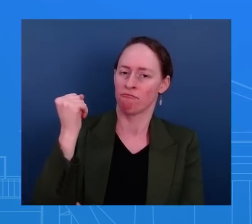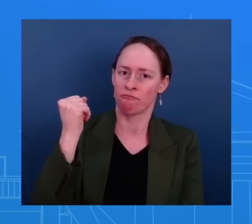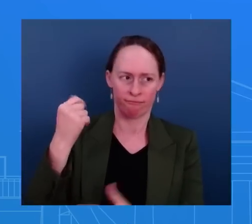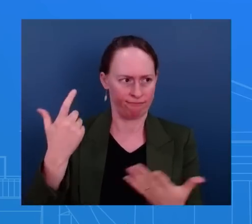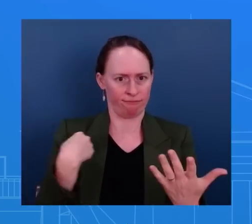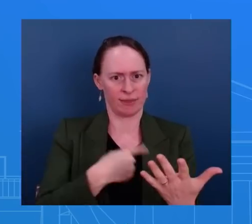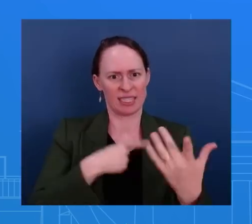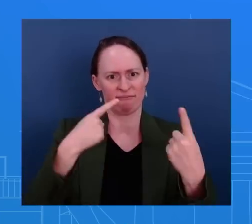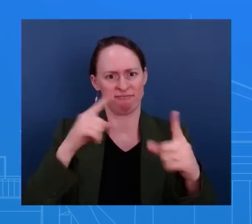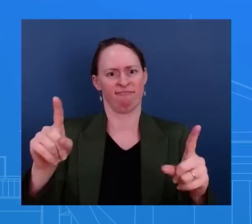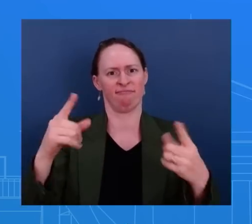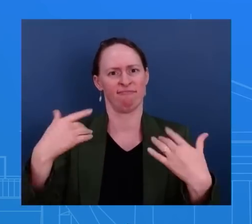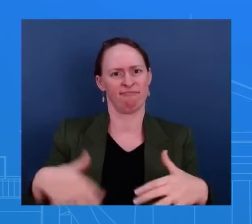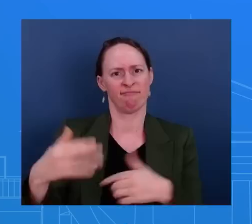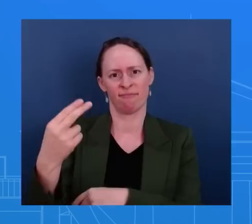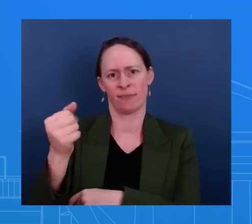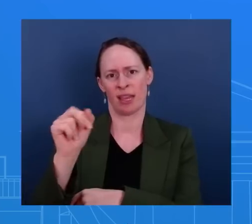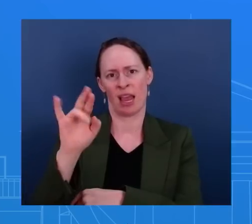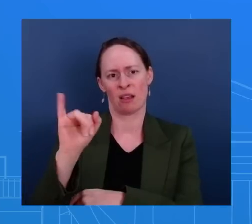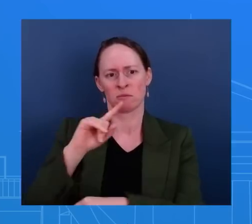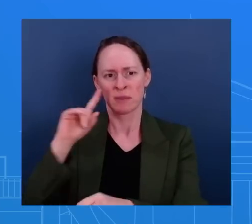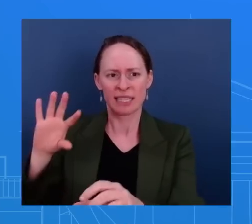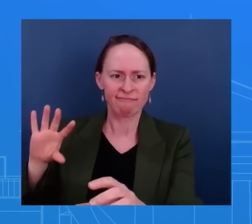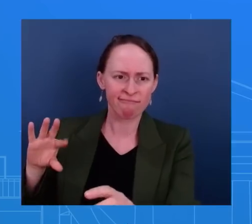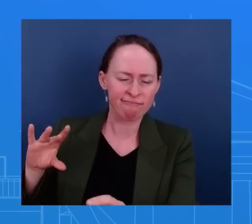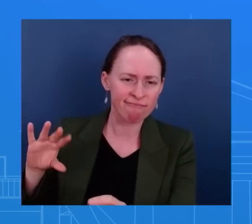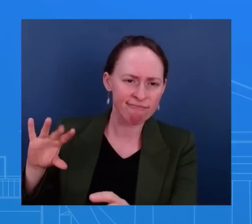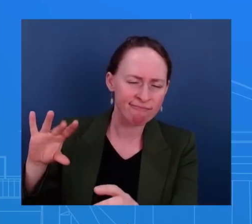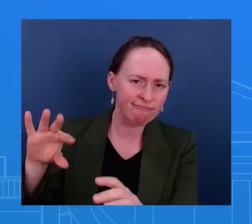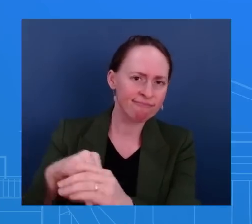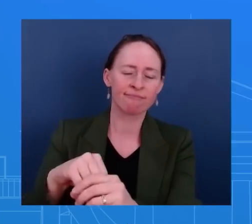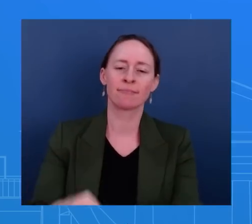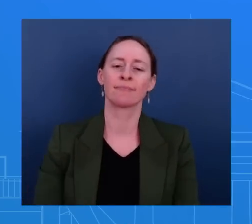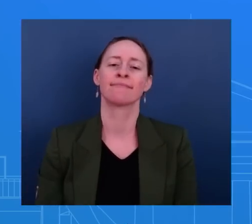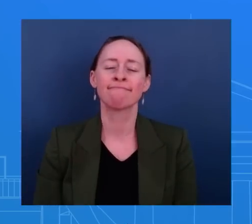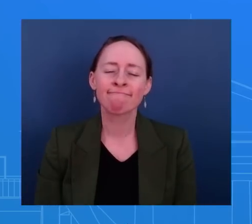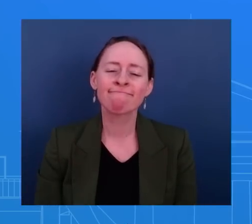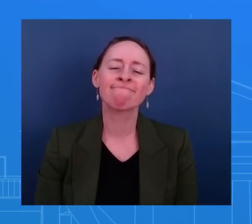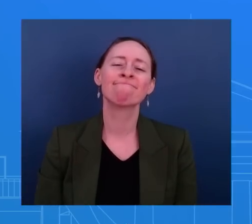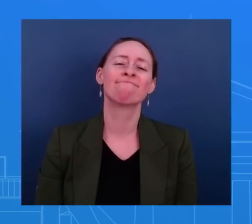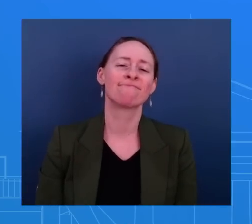Obviously, again, as I was -- just stated, she's going to lay out her vision.